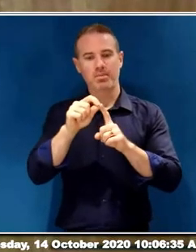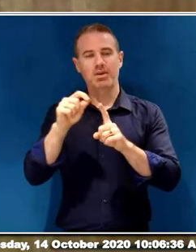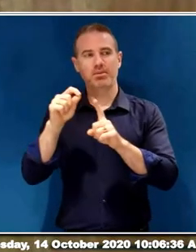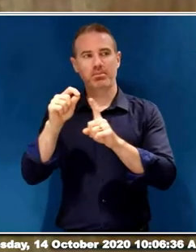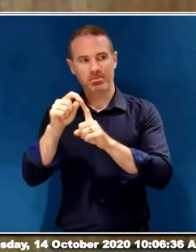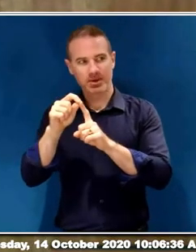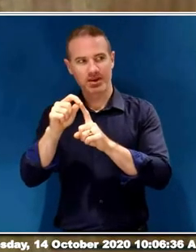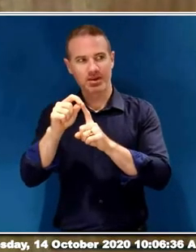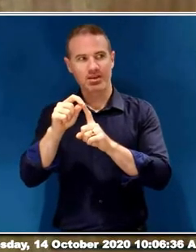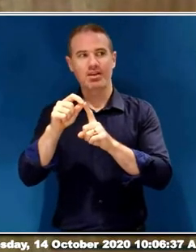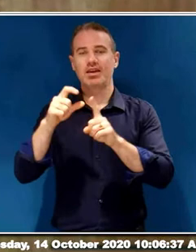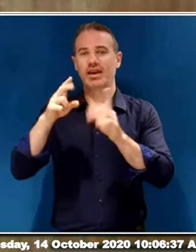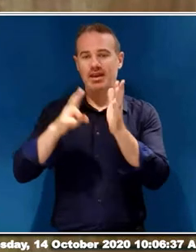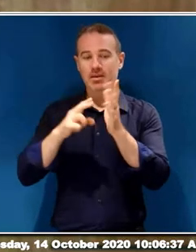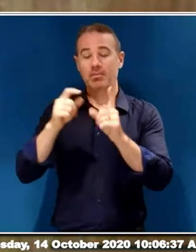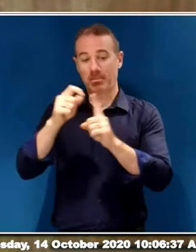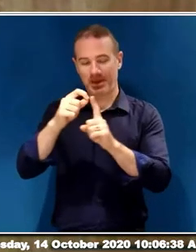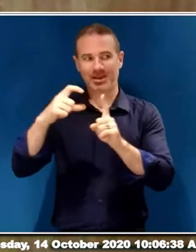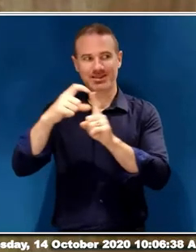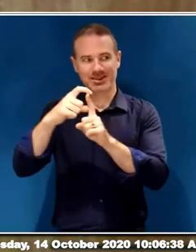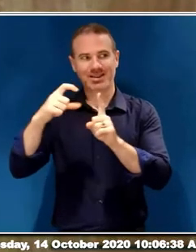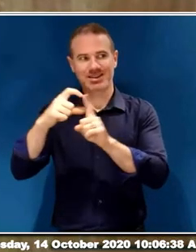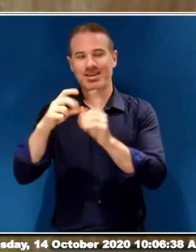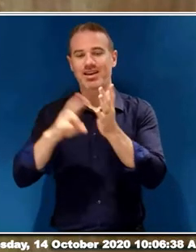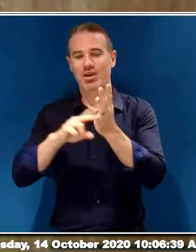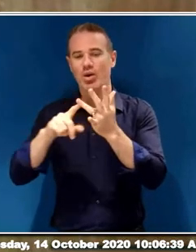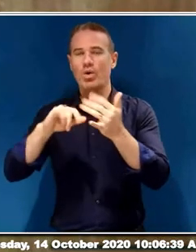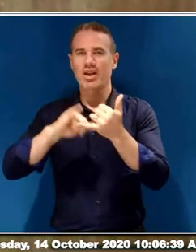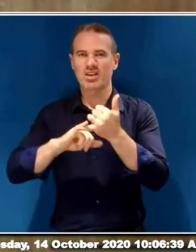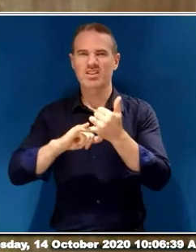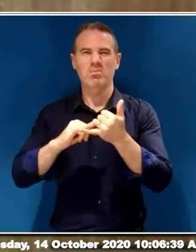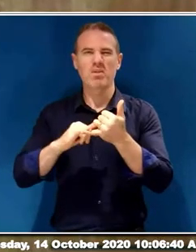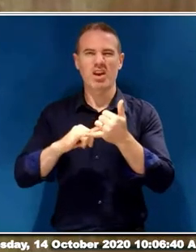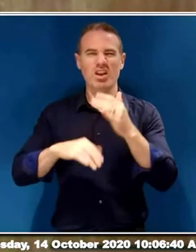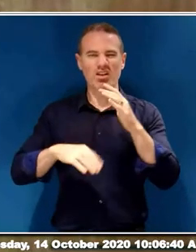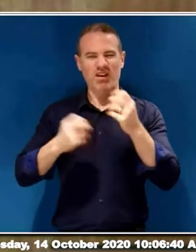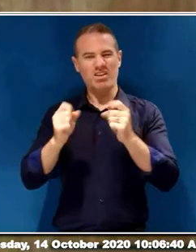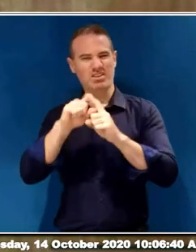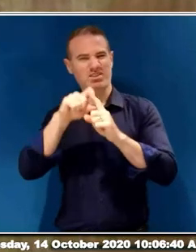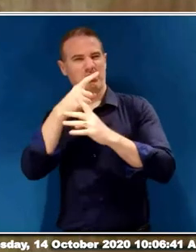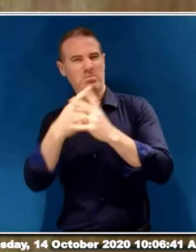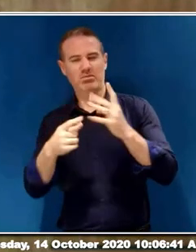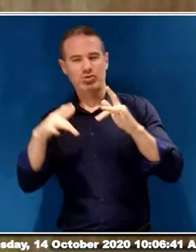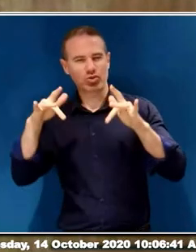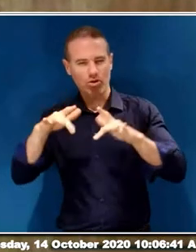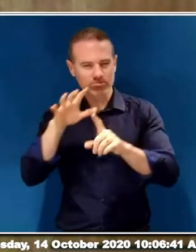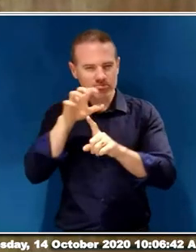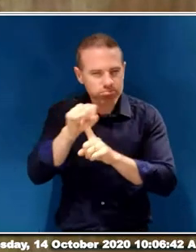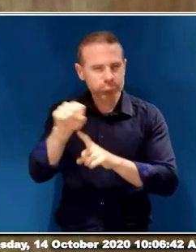At the age of four, his psychiatrist diagnosed him under the DSM with